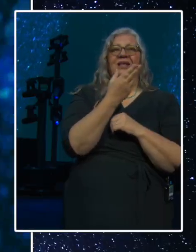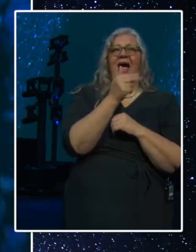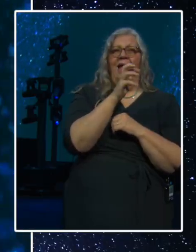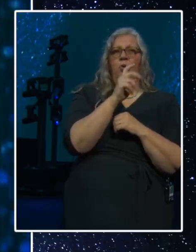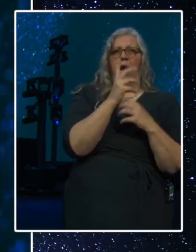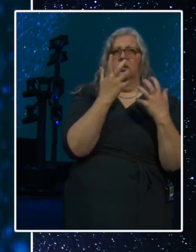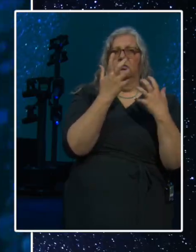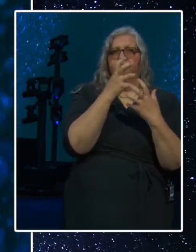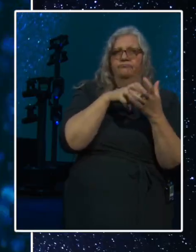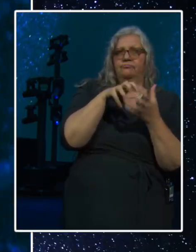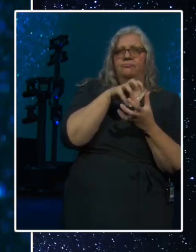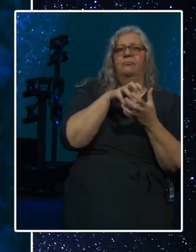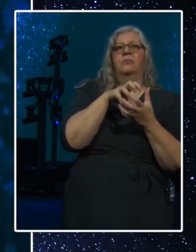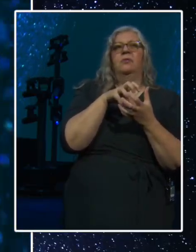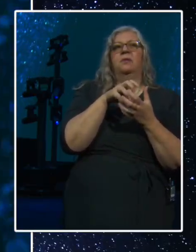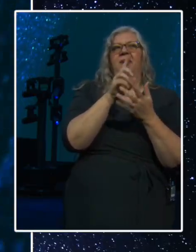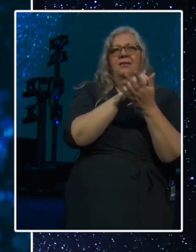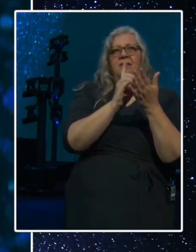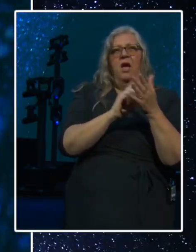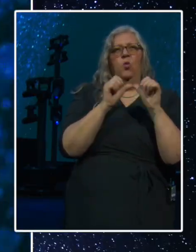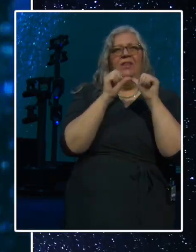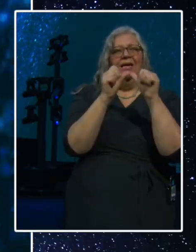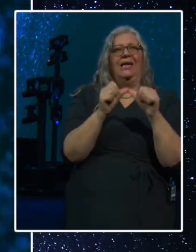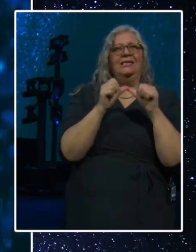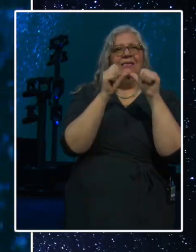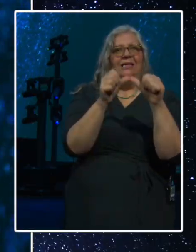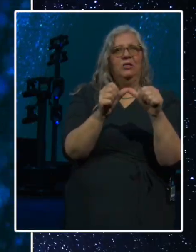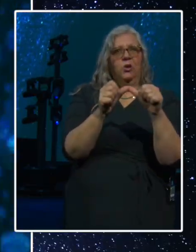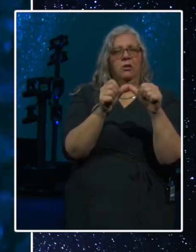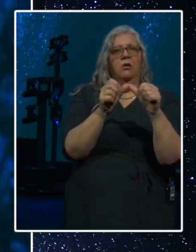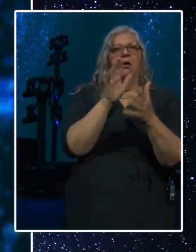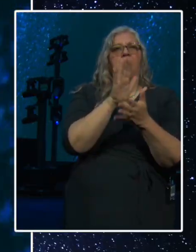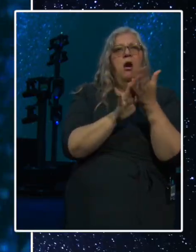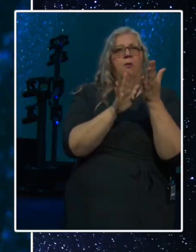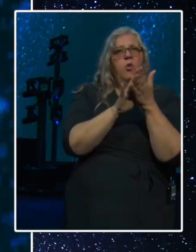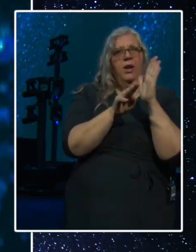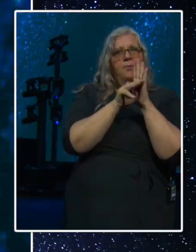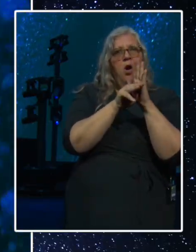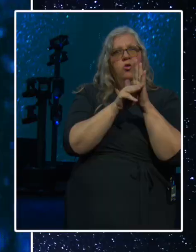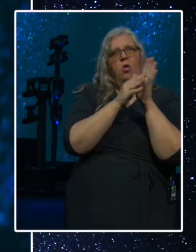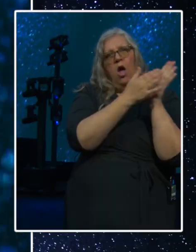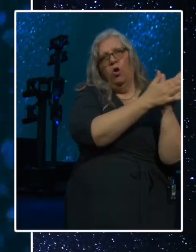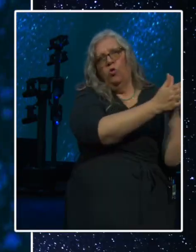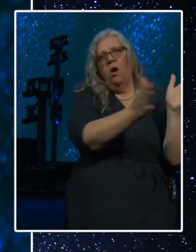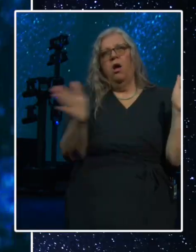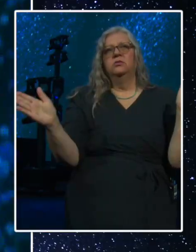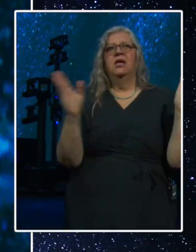with a consistent operating model across your entire hybrid IT estate.